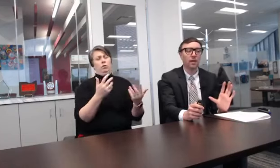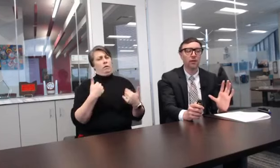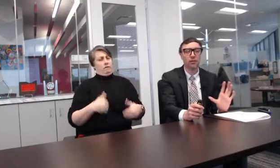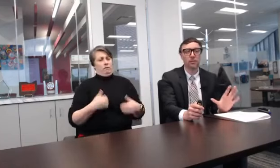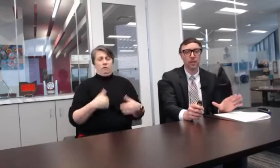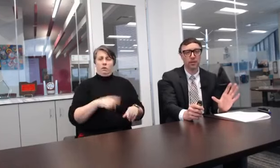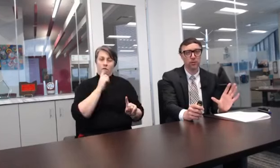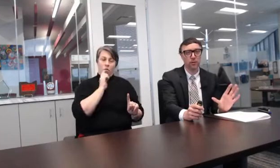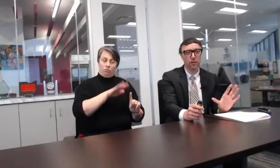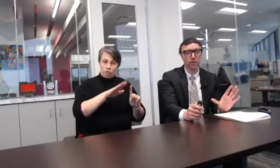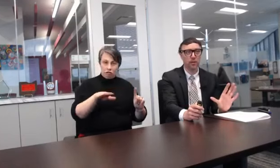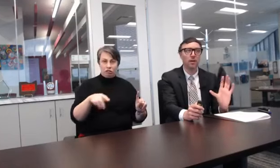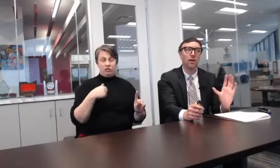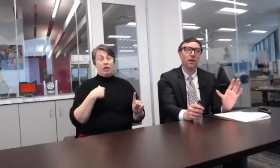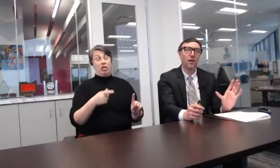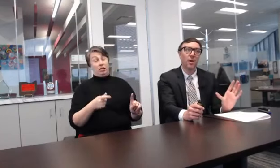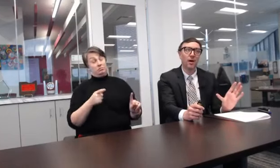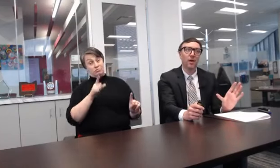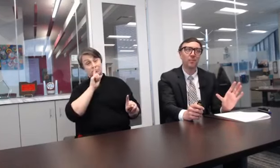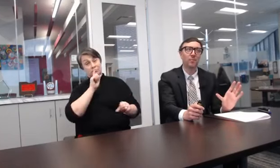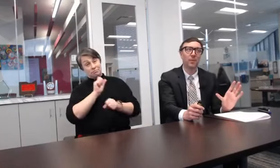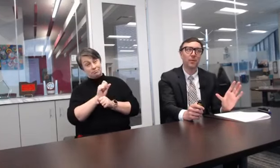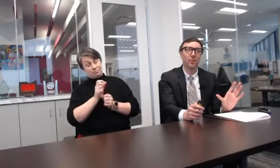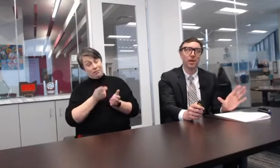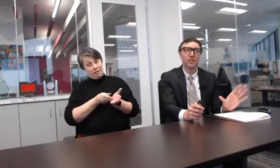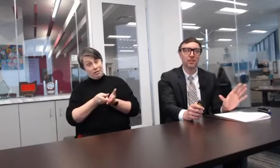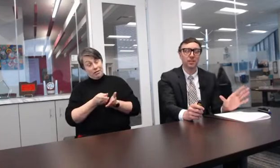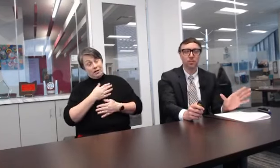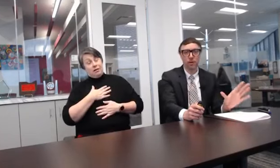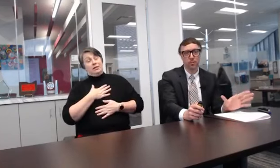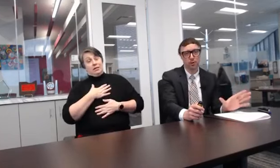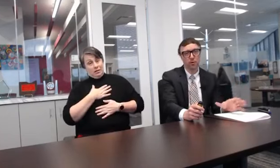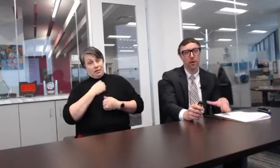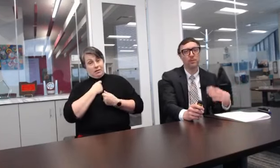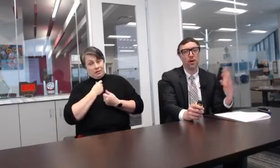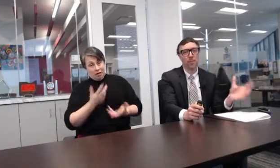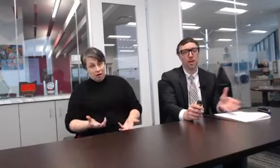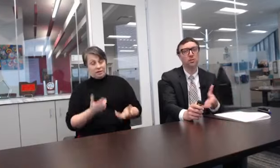And they're expected to do everything, but these waiver programs are meant